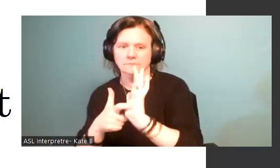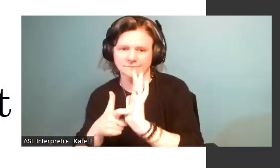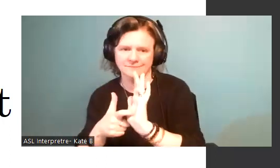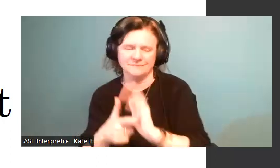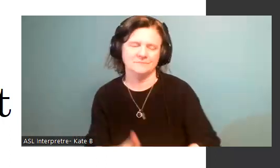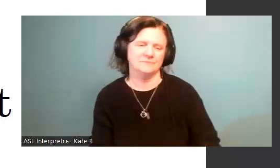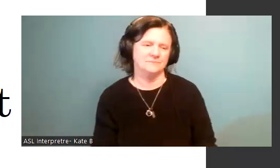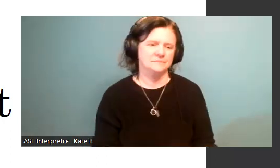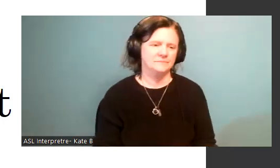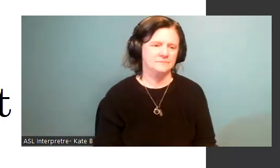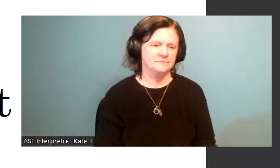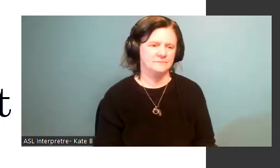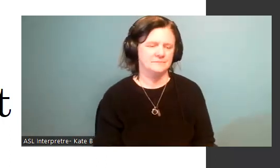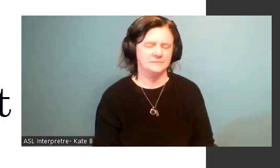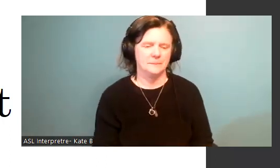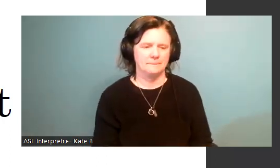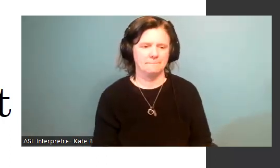present, then you need to use ARIA hidden, because